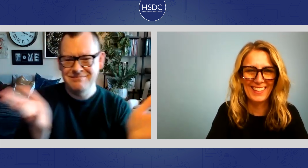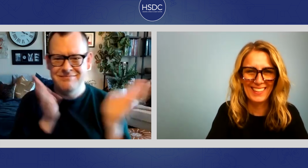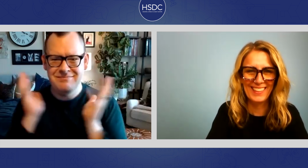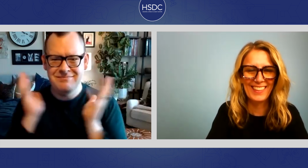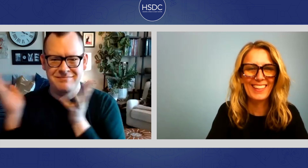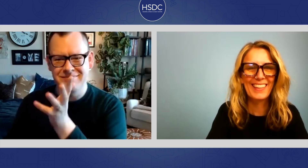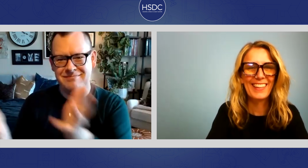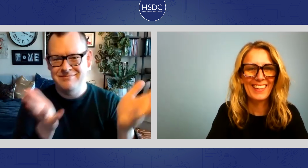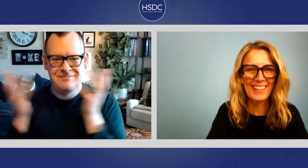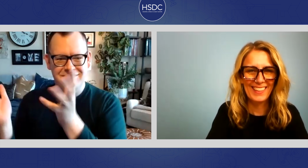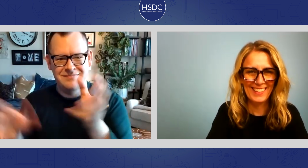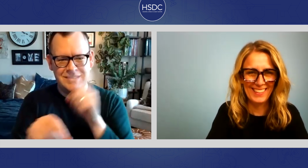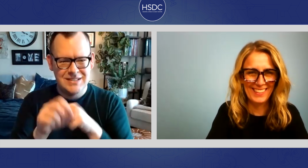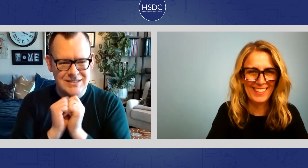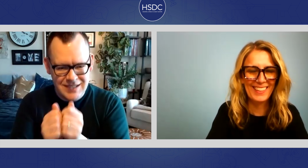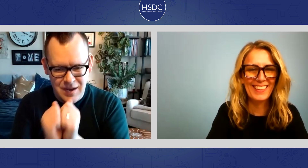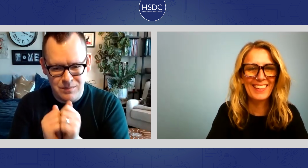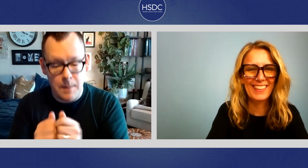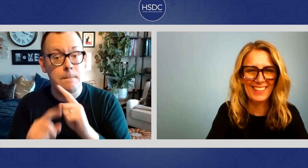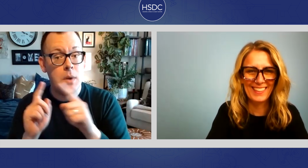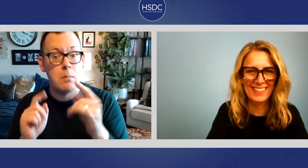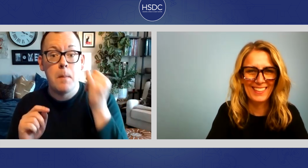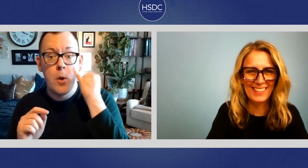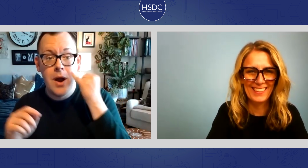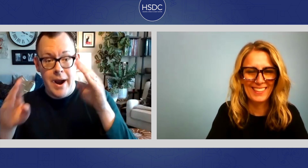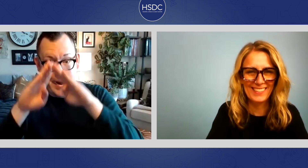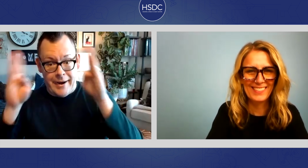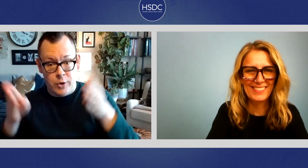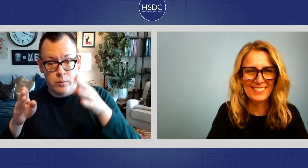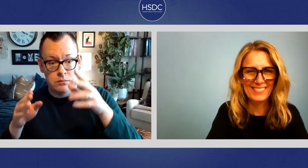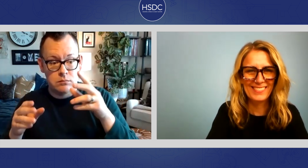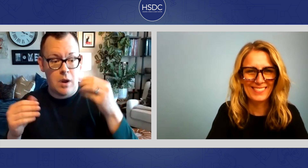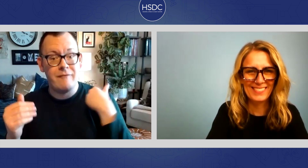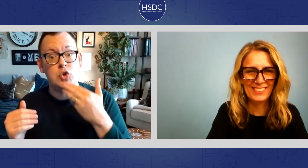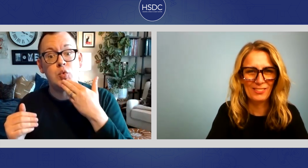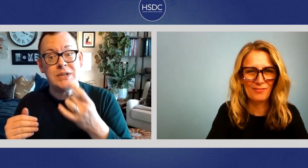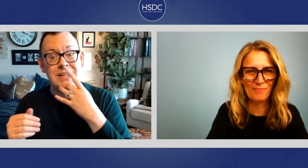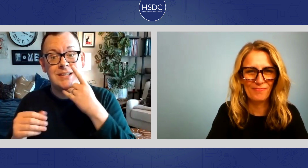allows for good chatting and togetherness. However, if the house has good lighting